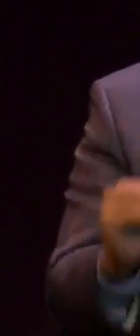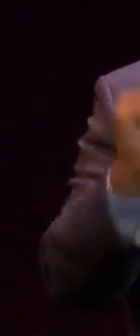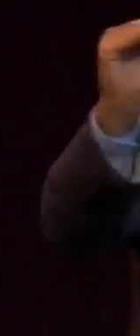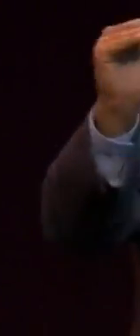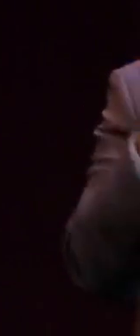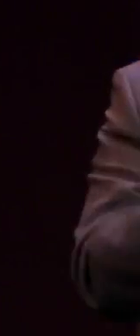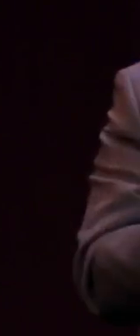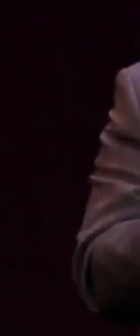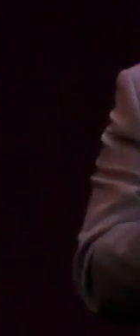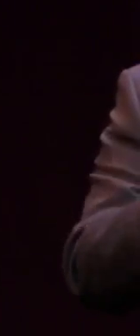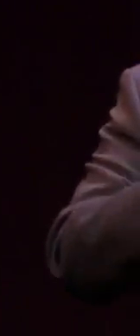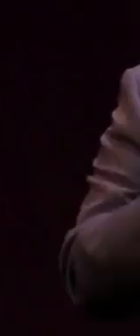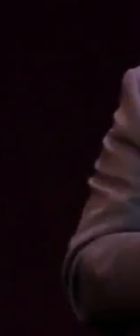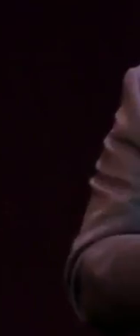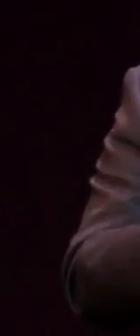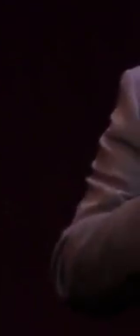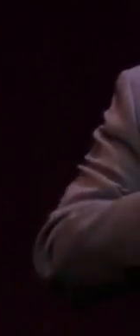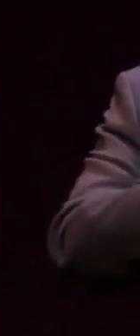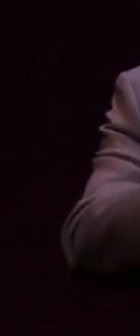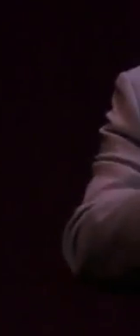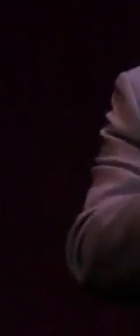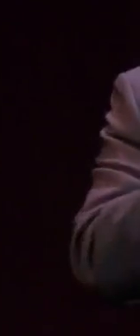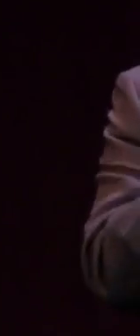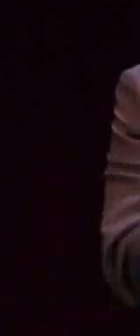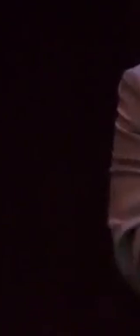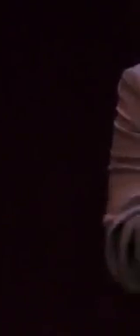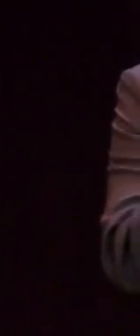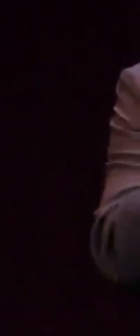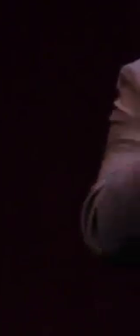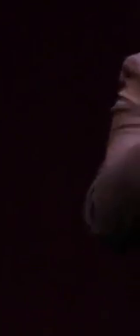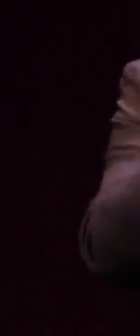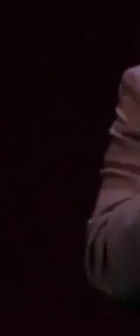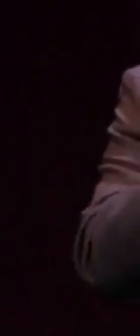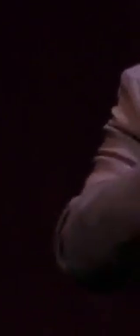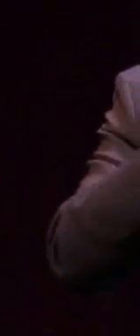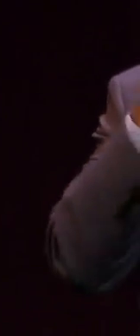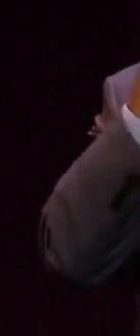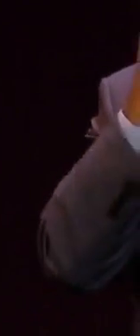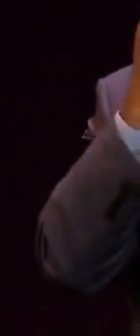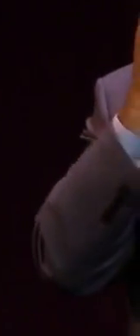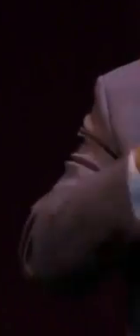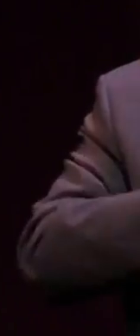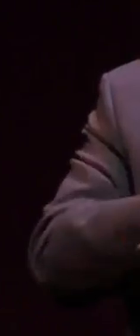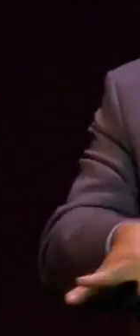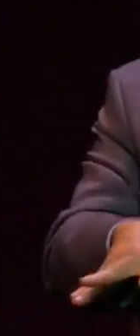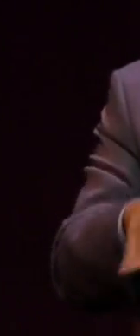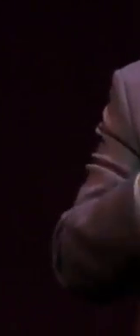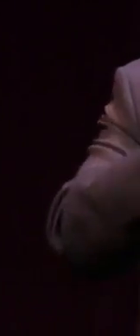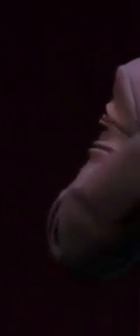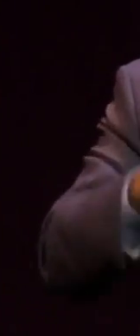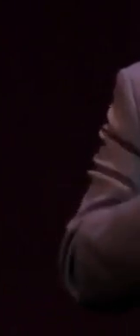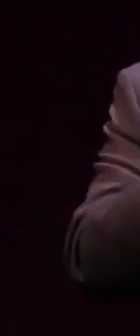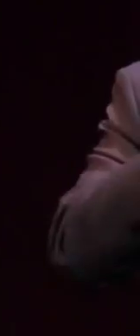ECONOMIC CONDITION, EDUCATIONAL ATTAINMENT, POLITICAL INFLUENCE, HOUSING AND CIVIL RIGHTS OF THE LATINO COMMUNITY.